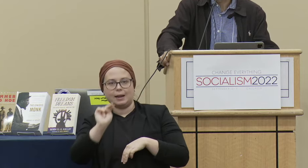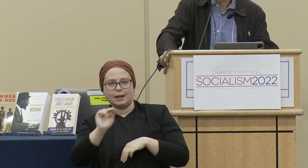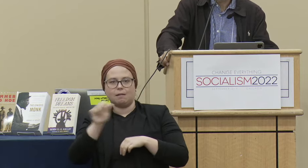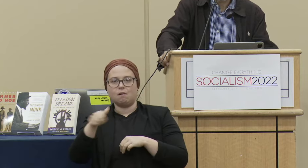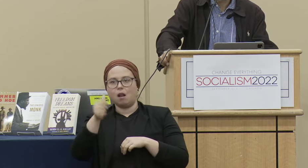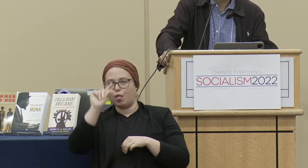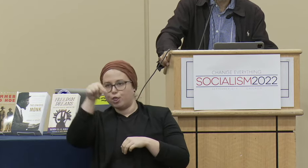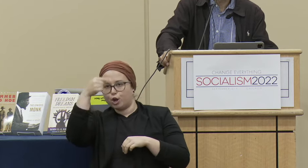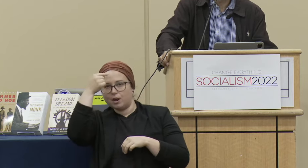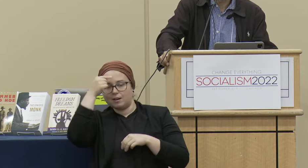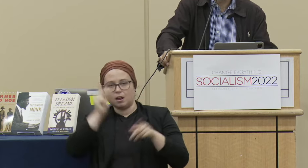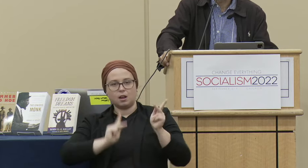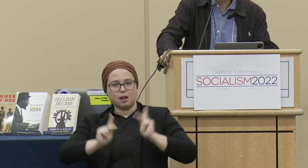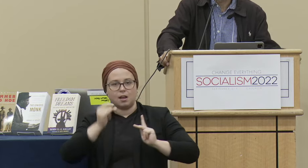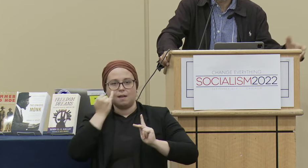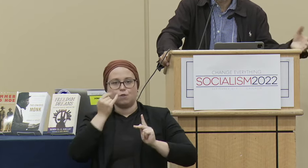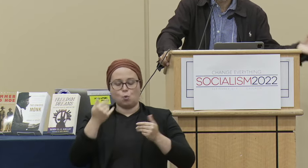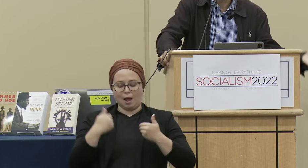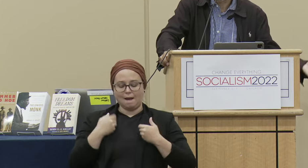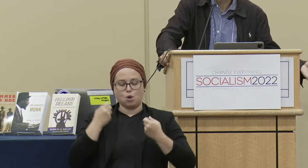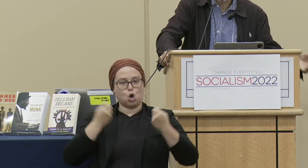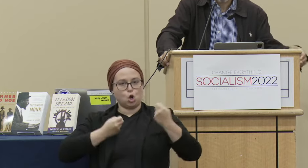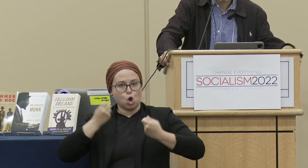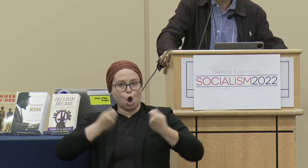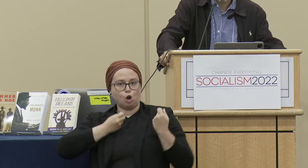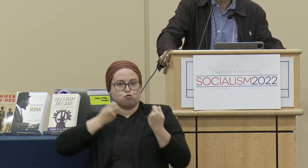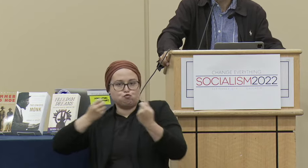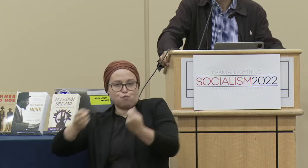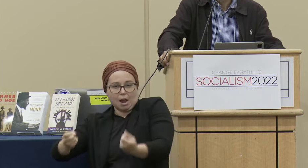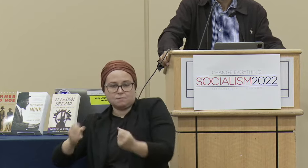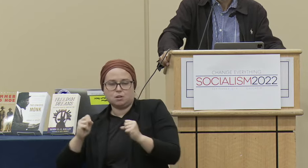on Biden and your elected officials to advance principled demands. If you have a car and you don't have anything to do,